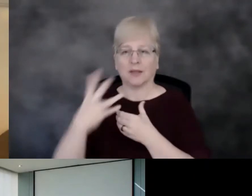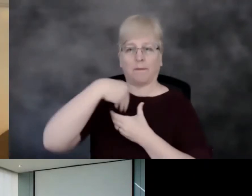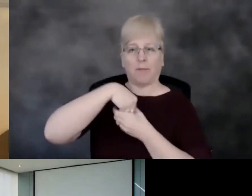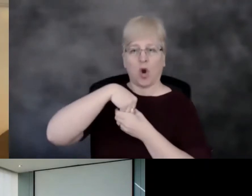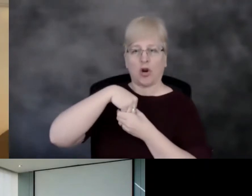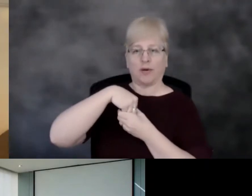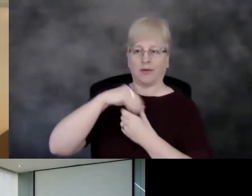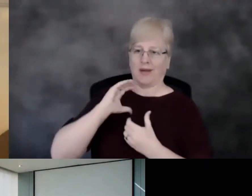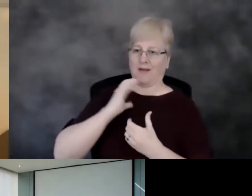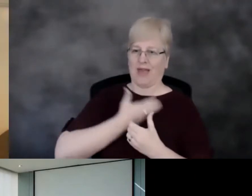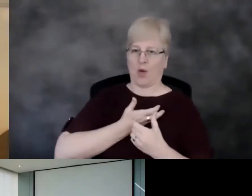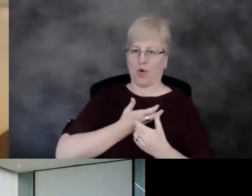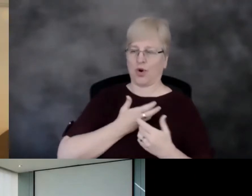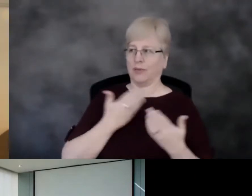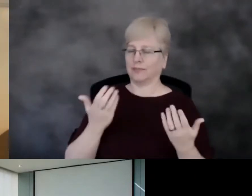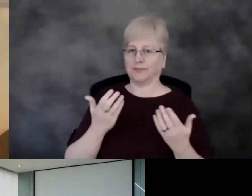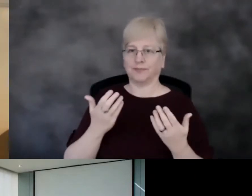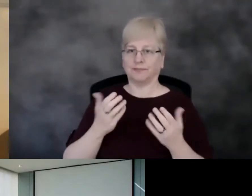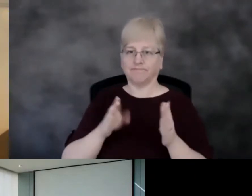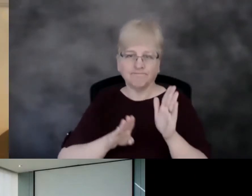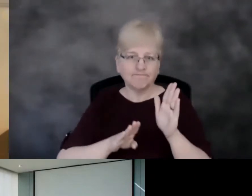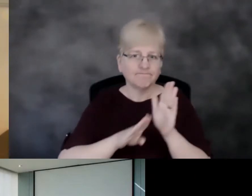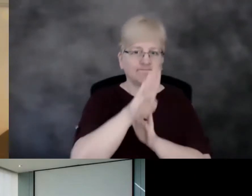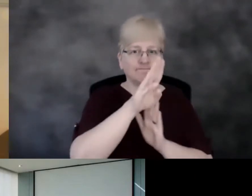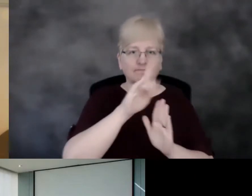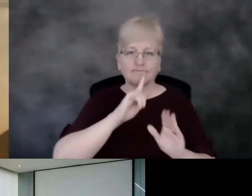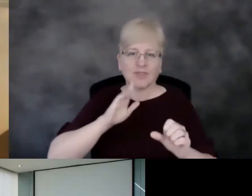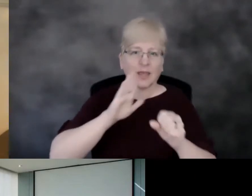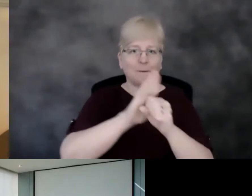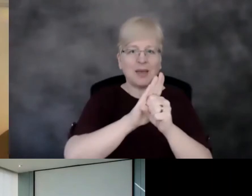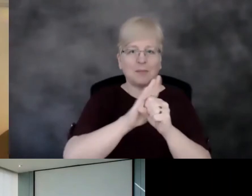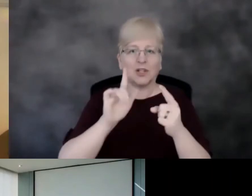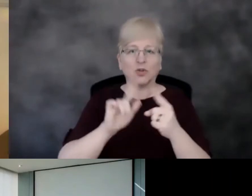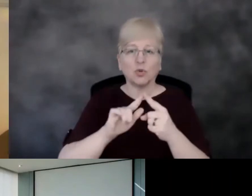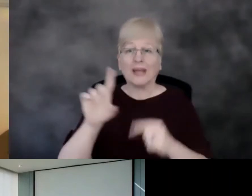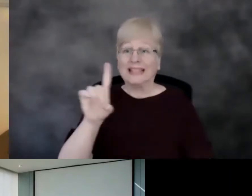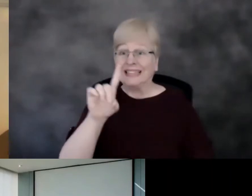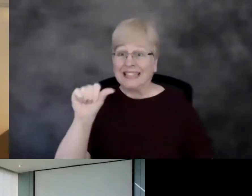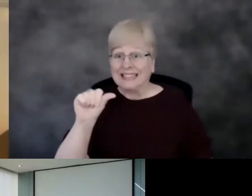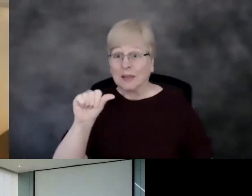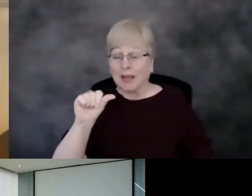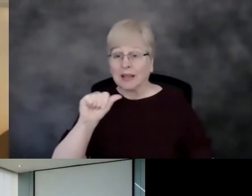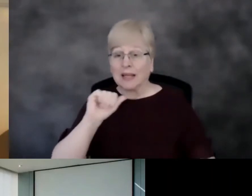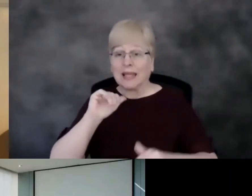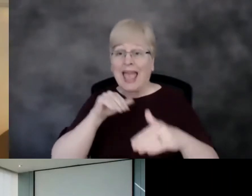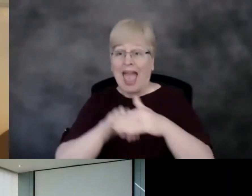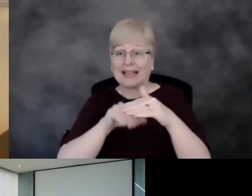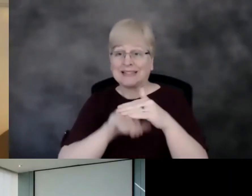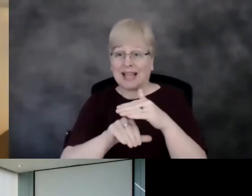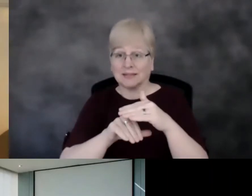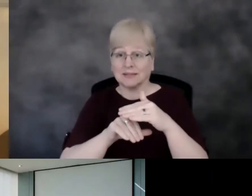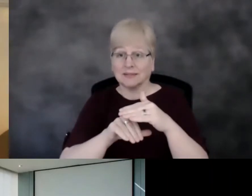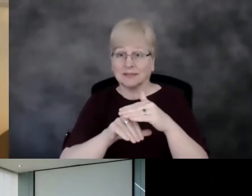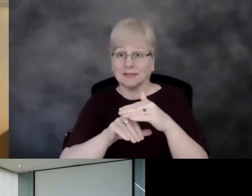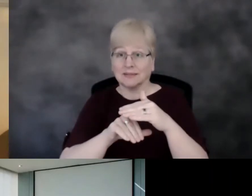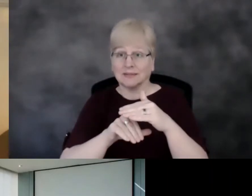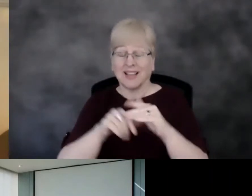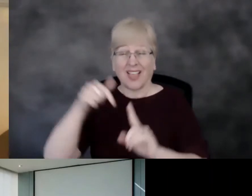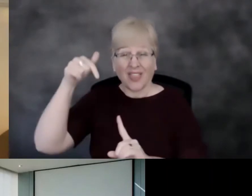our 16:16:05 ramped up commitment to disability access. 16:16:09 It is a product that really has many